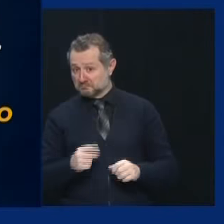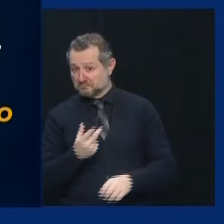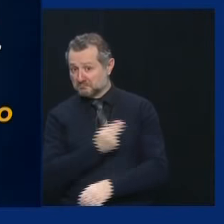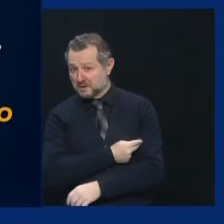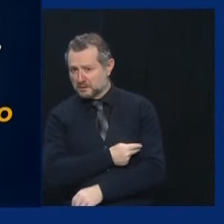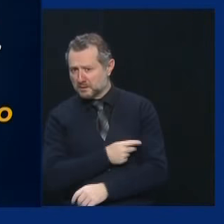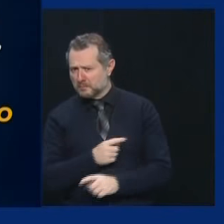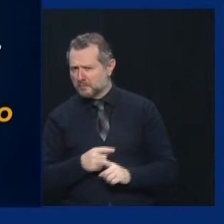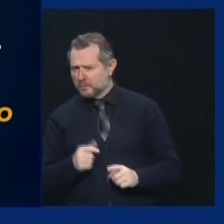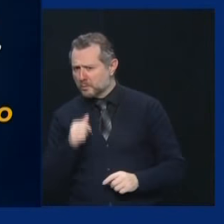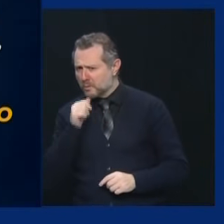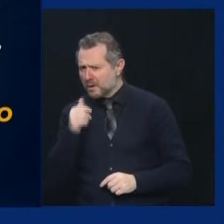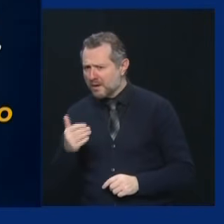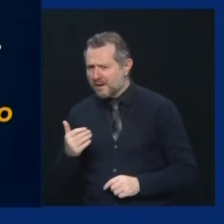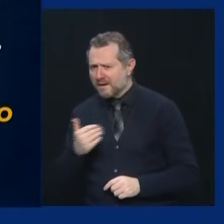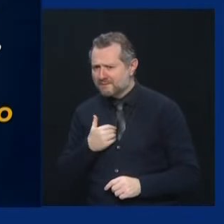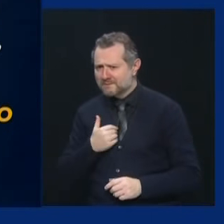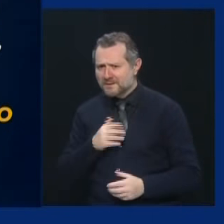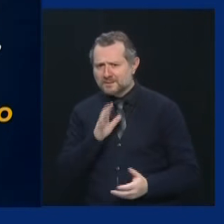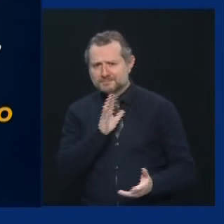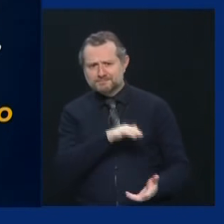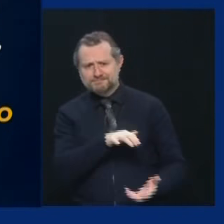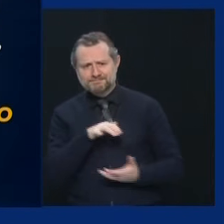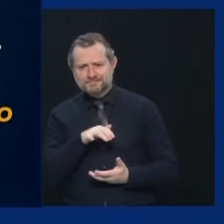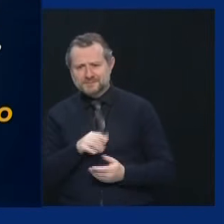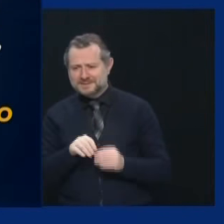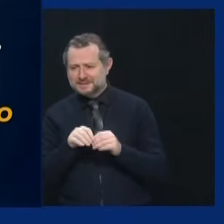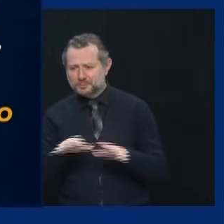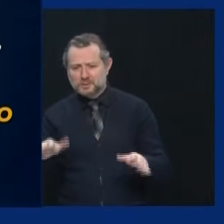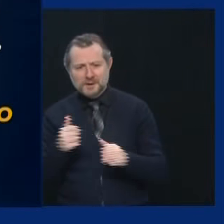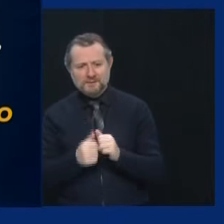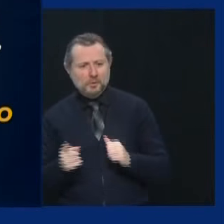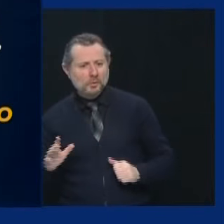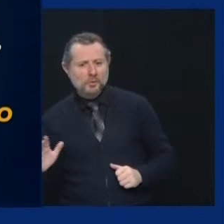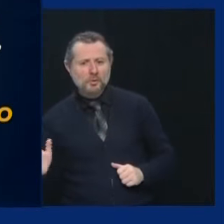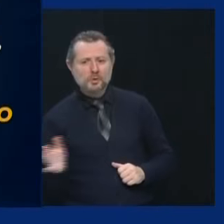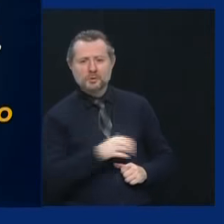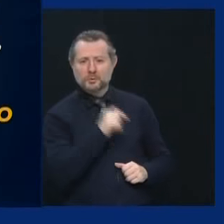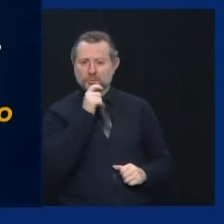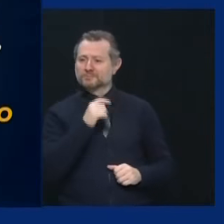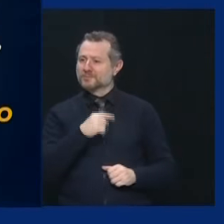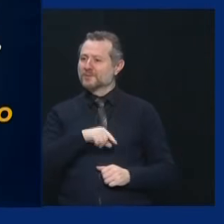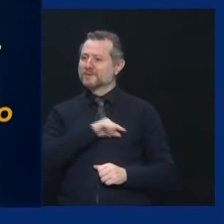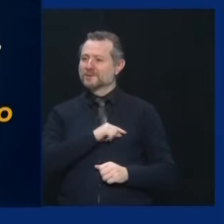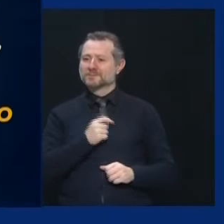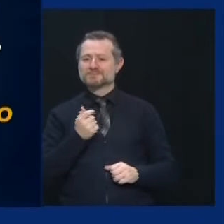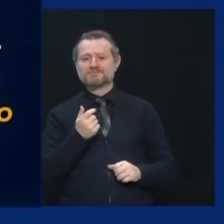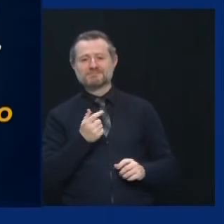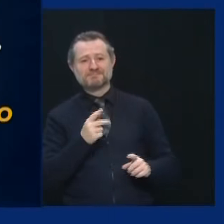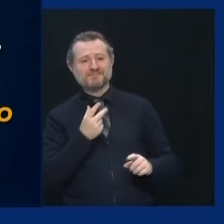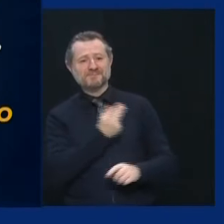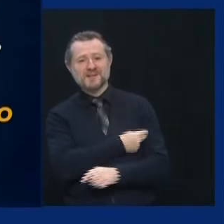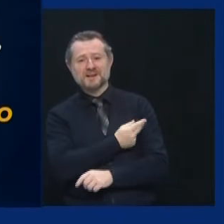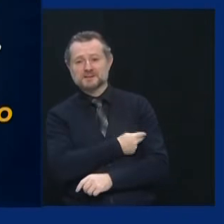SO THESE ARE DRAMATIC.